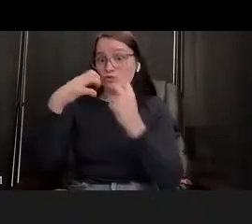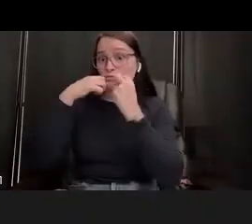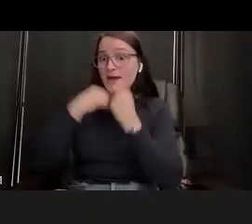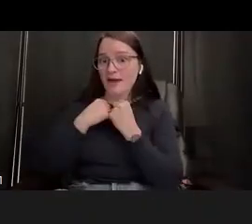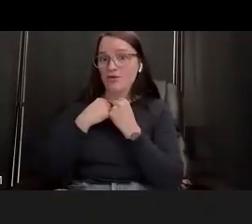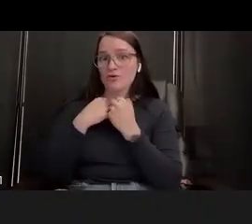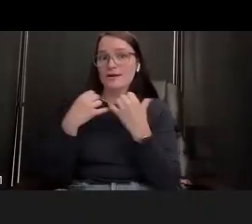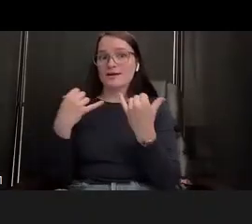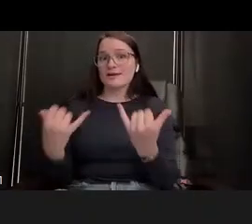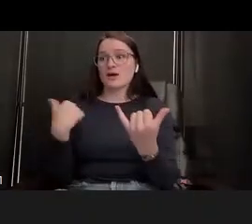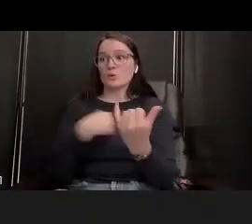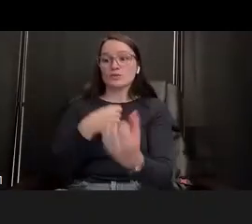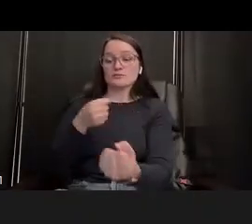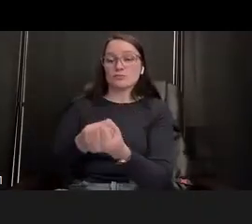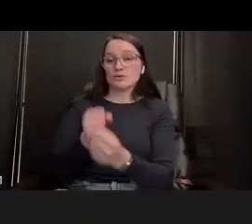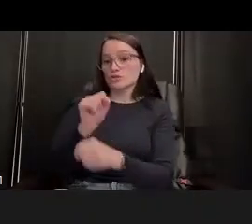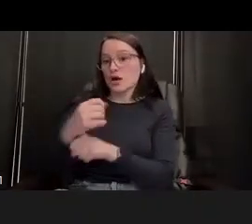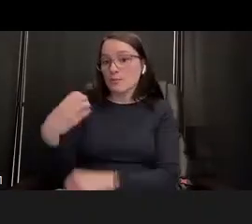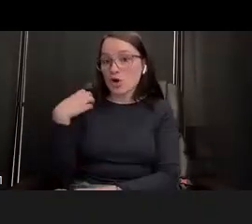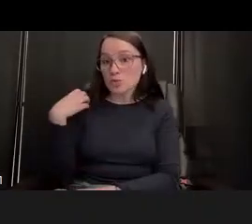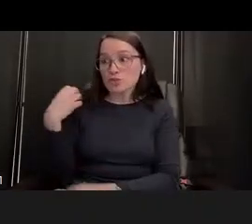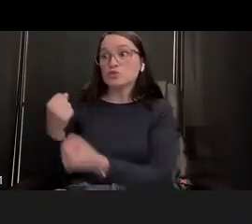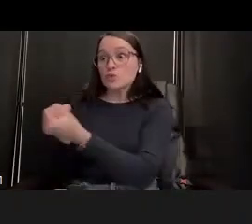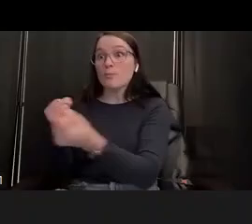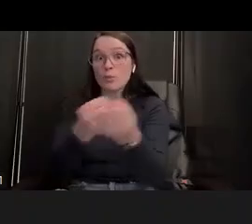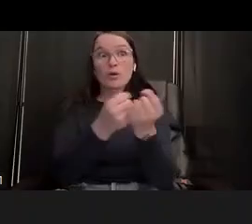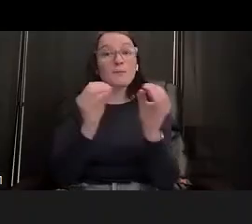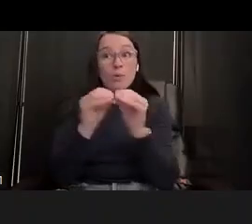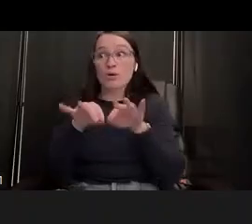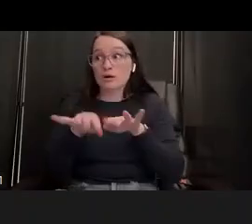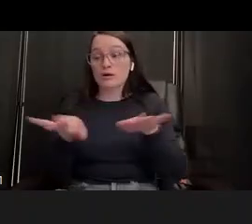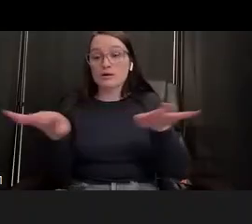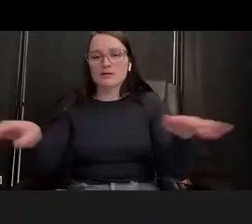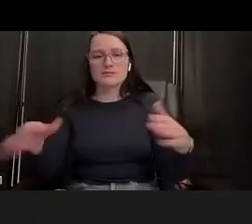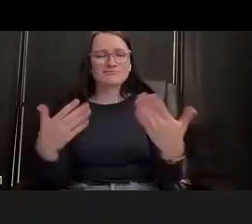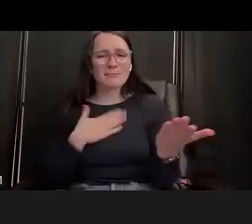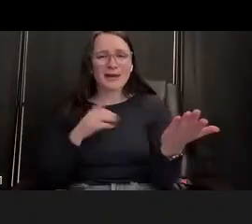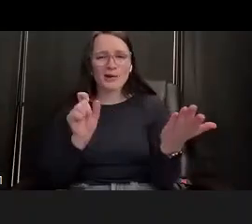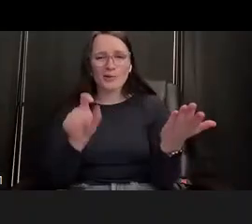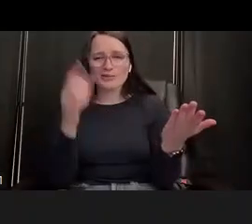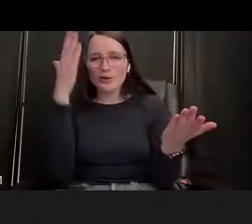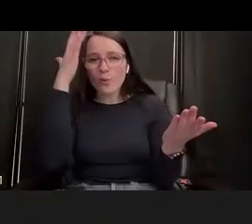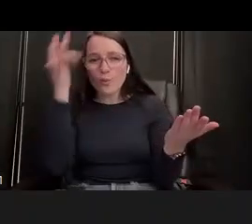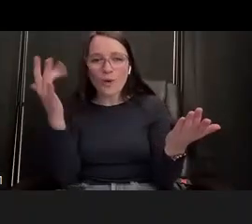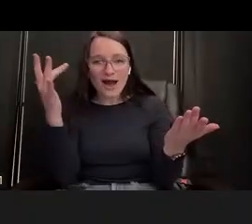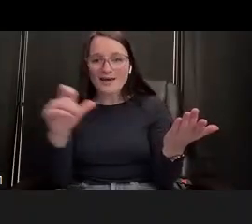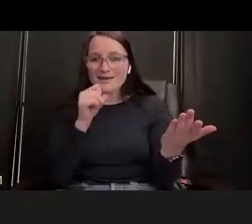more people. So again, my question is why not? Why not grow and scale a supported employment program?